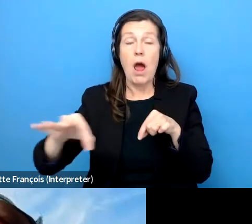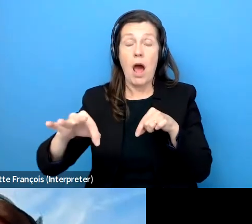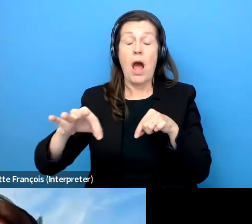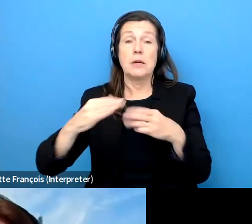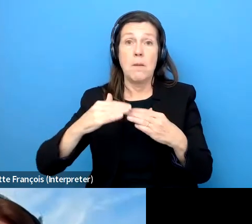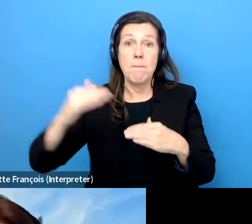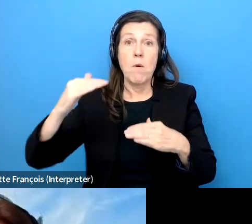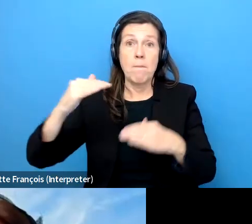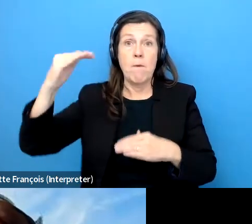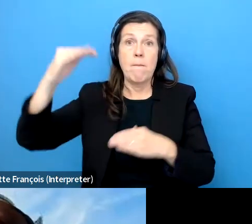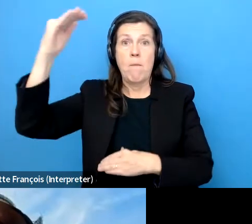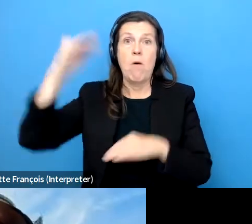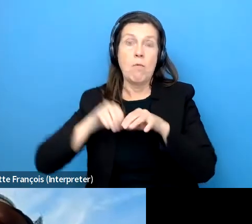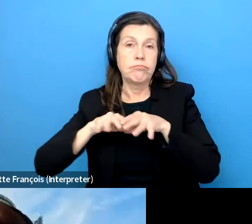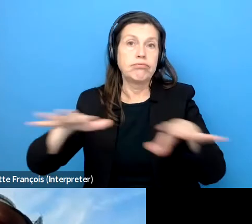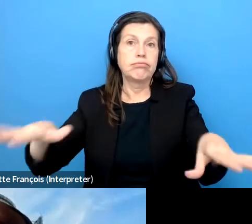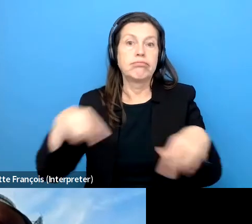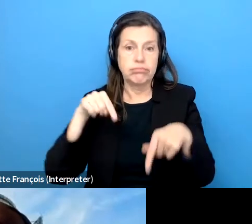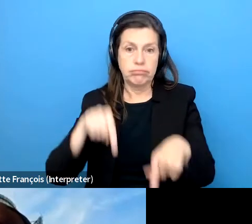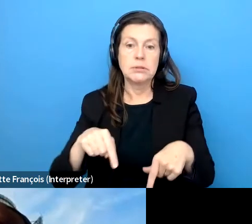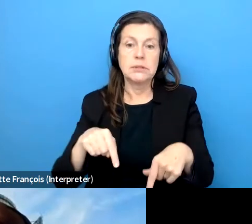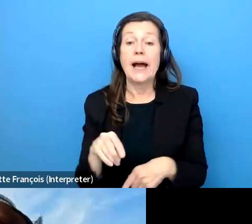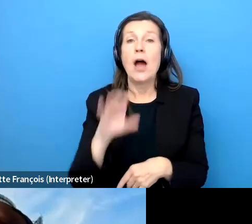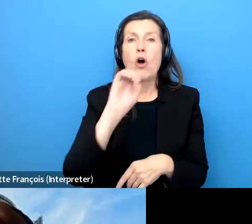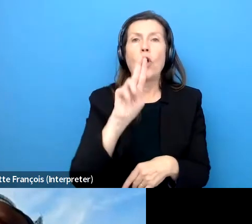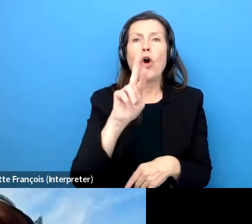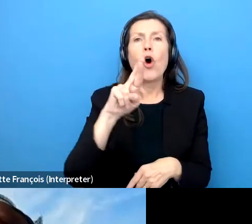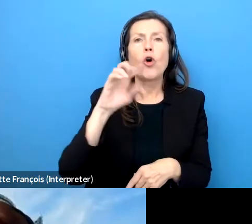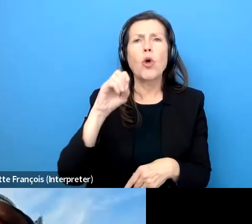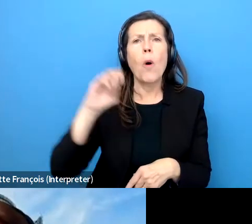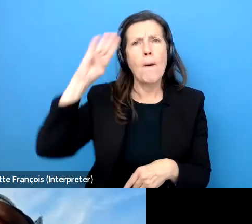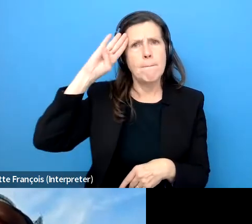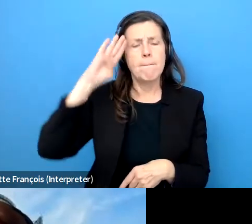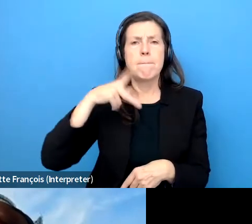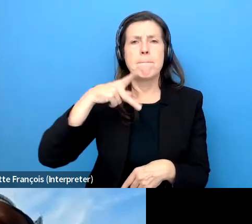It was stressed by the Europol Serious and Organised Crime thread assessment